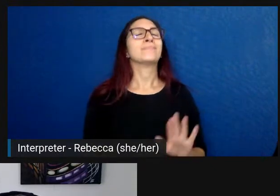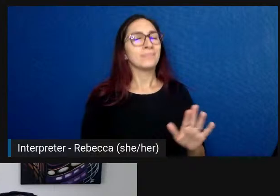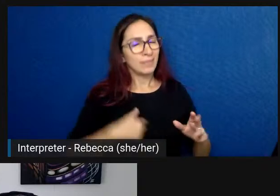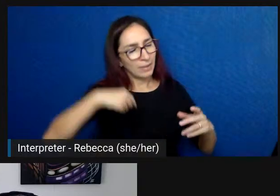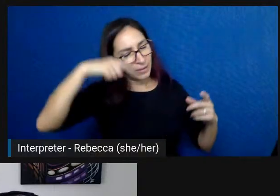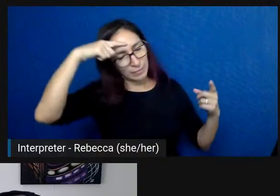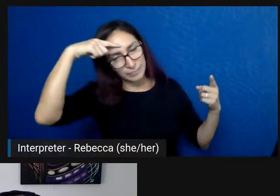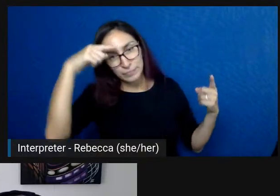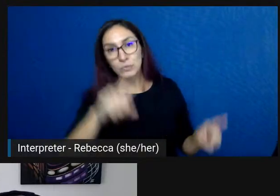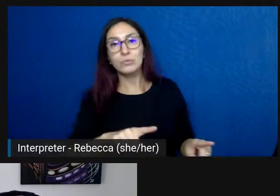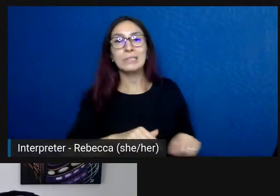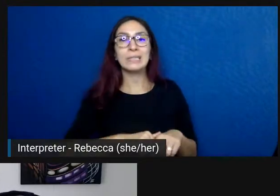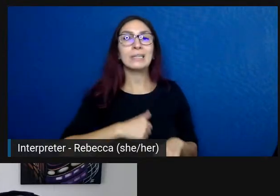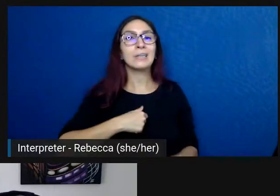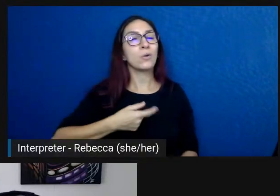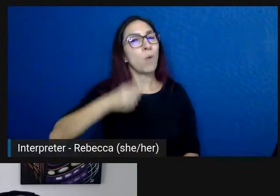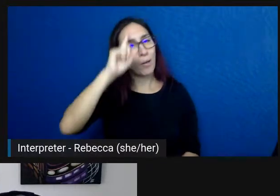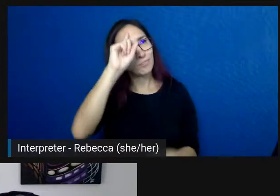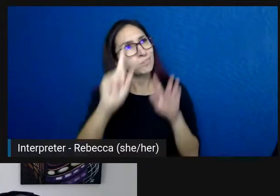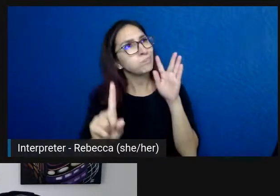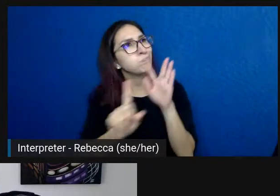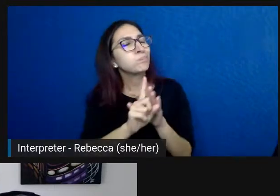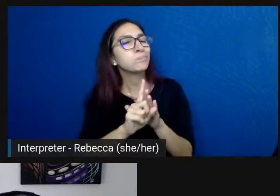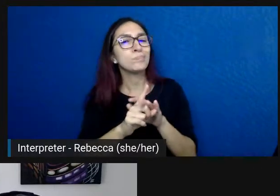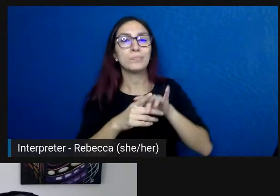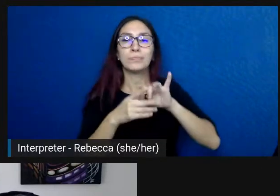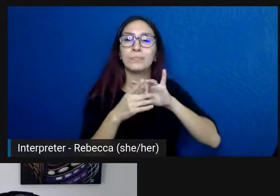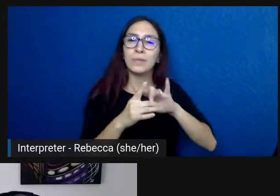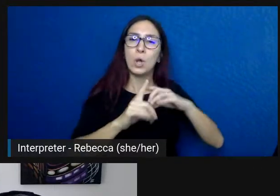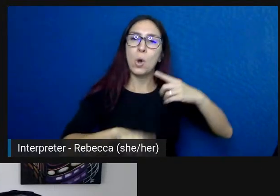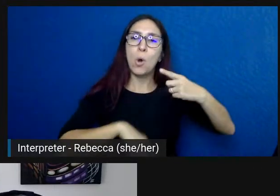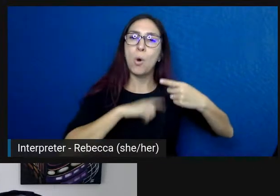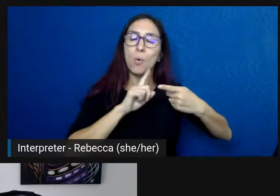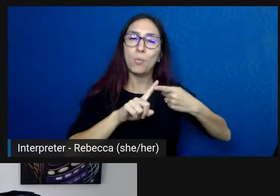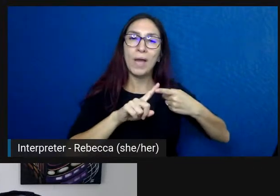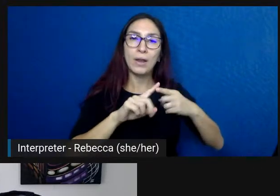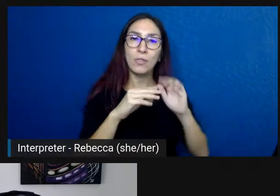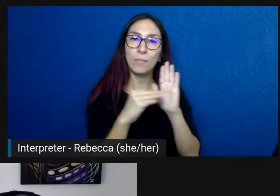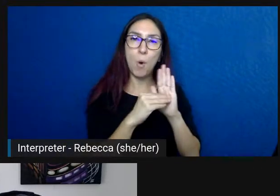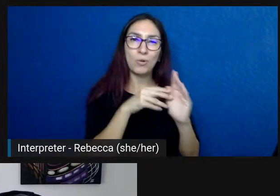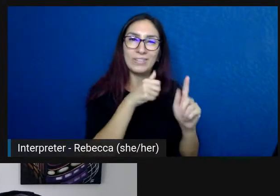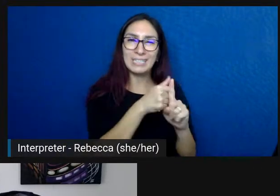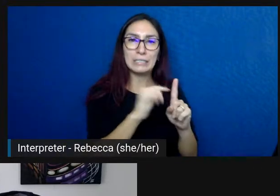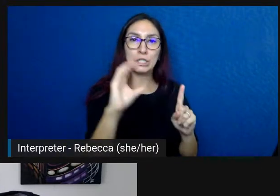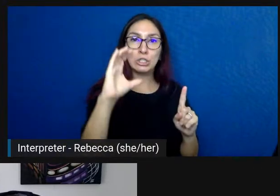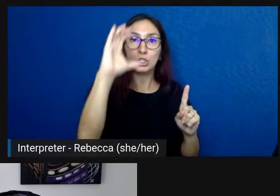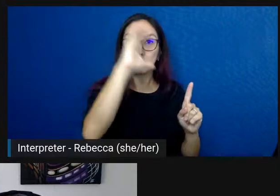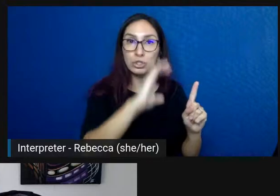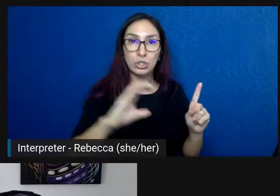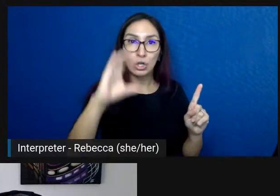That is a key thing. Setting focus their. ≫: I totally agree one thing I can think of also